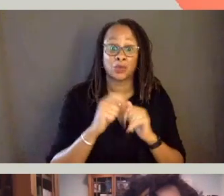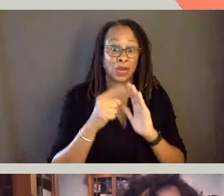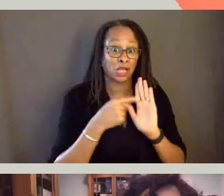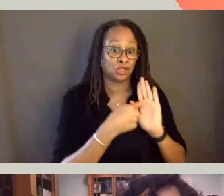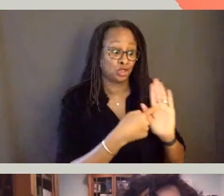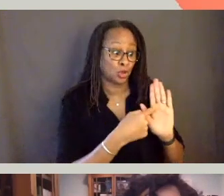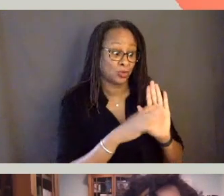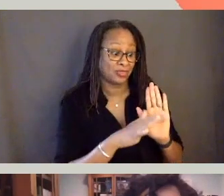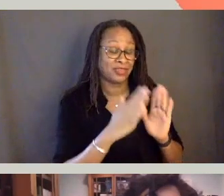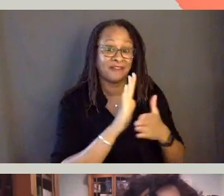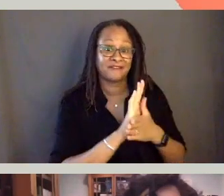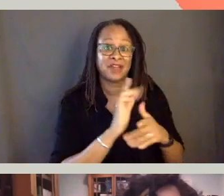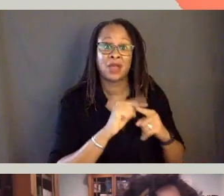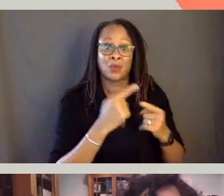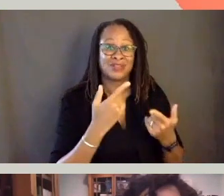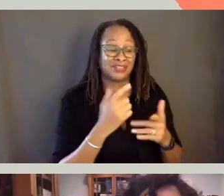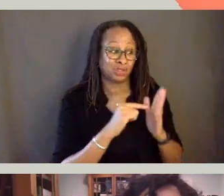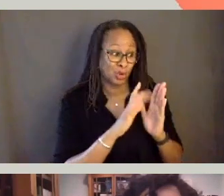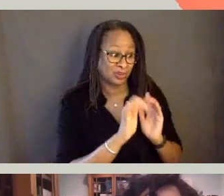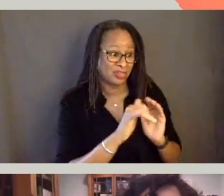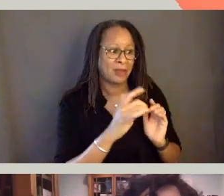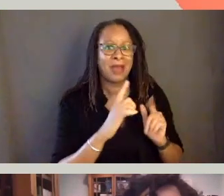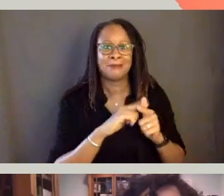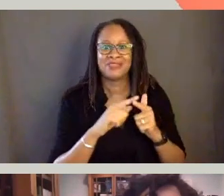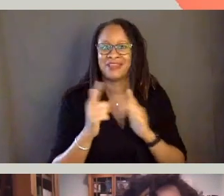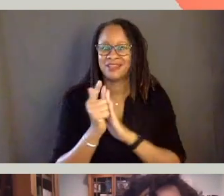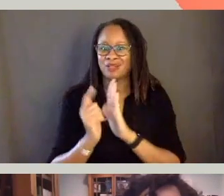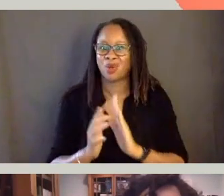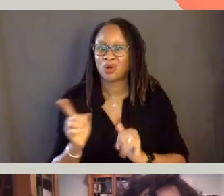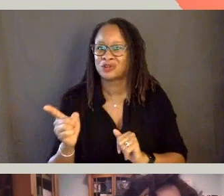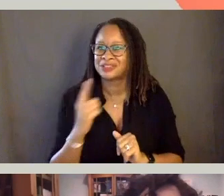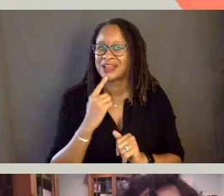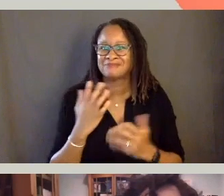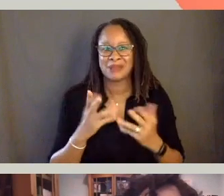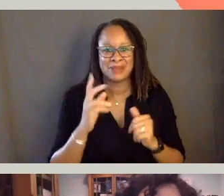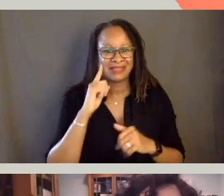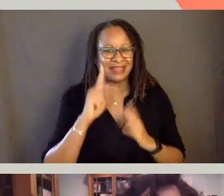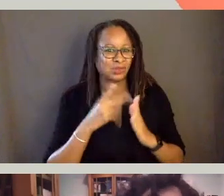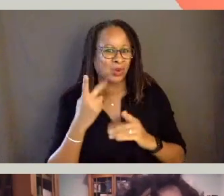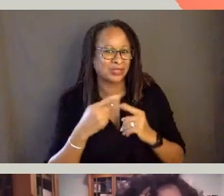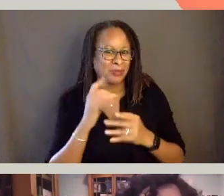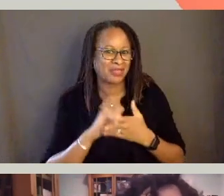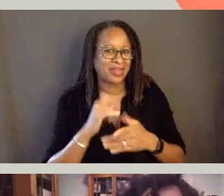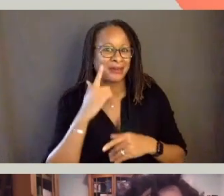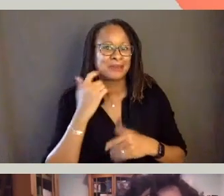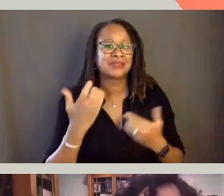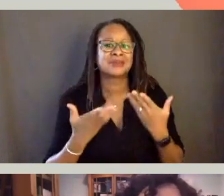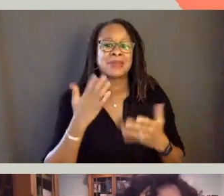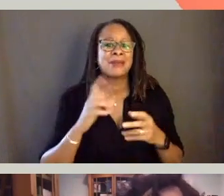But then they shared it with their lawyer and their lawyer said, you might wanna think twice about this because it might harm your case.